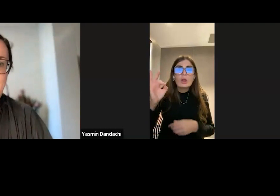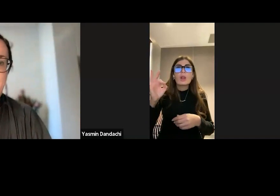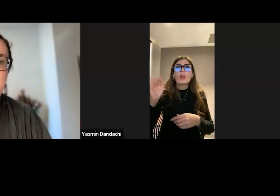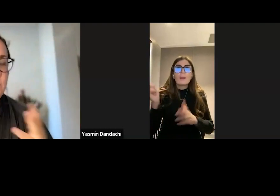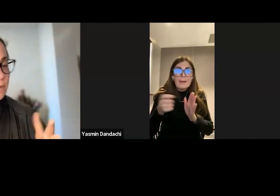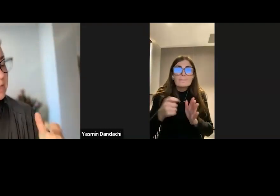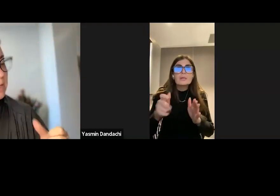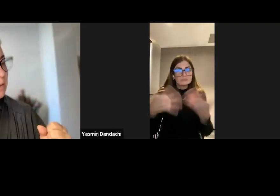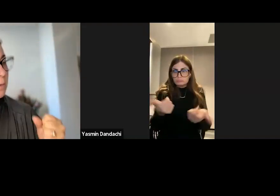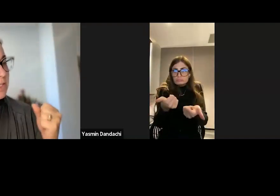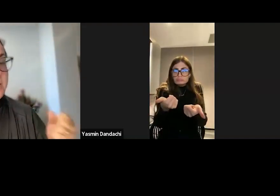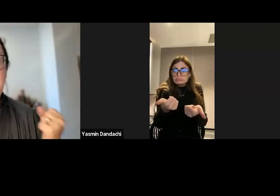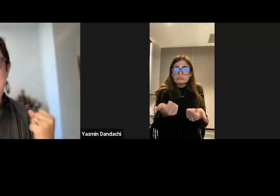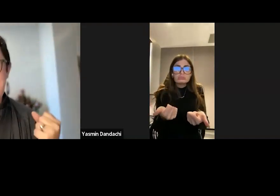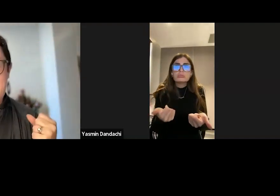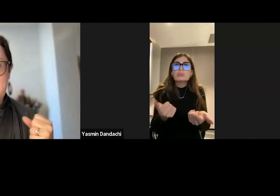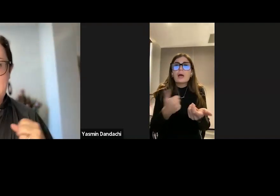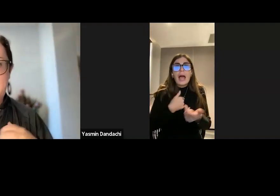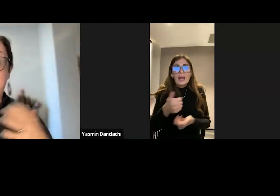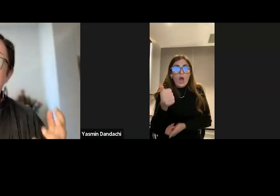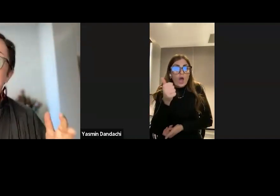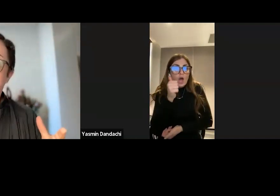And know that though I genuinely believe that our boards and board